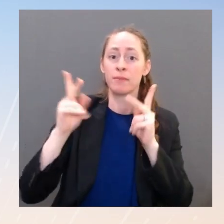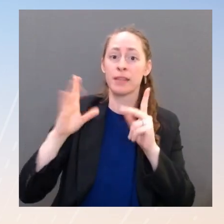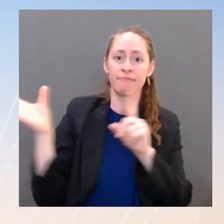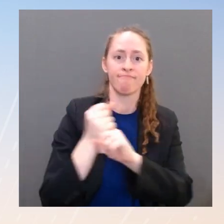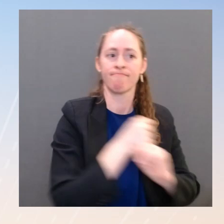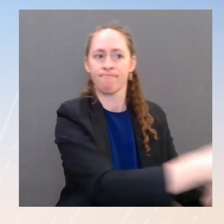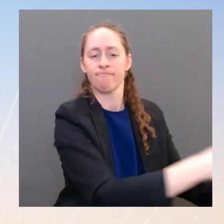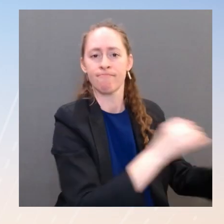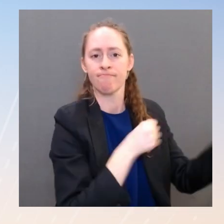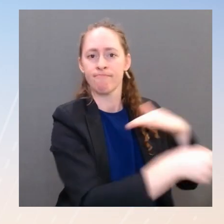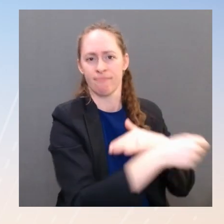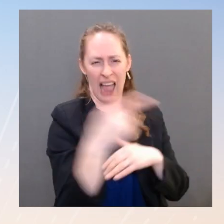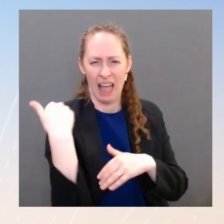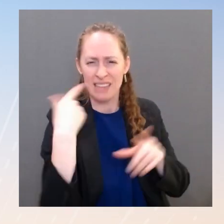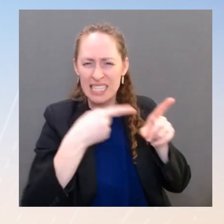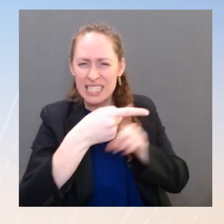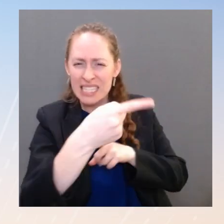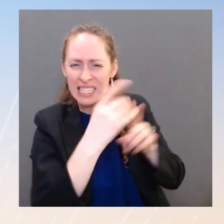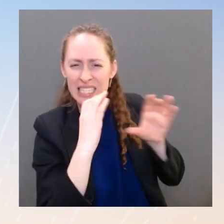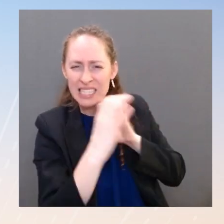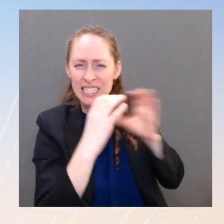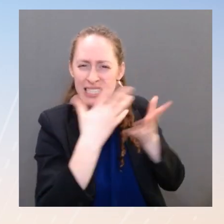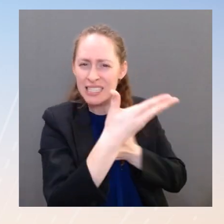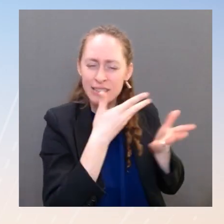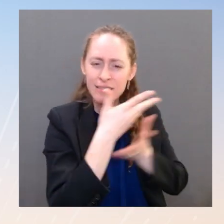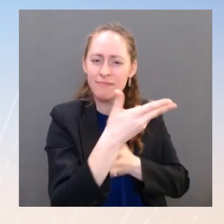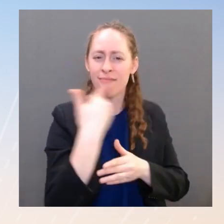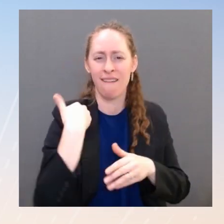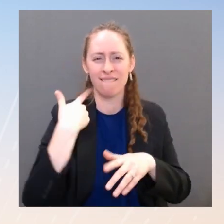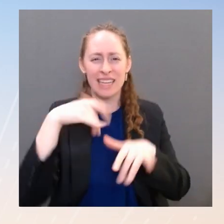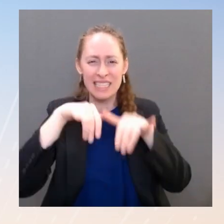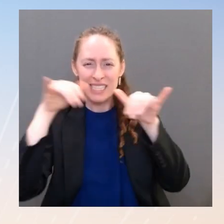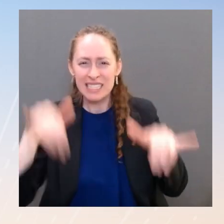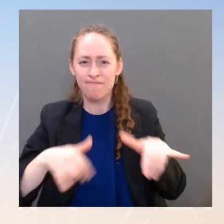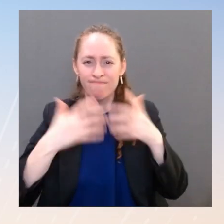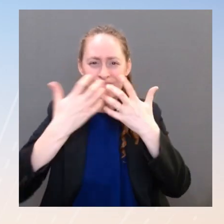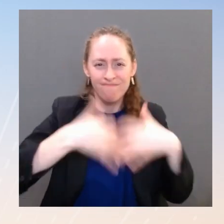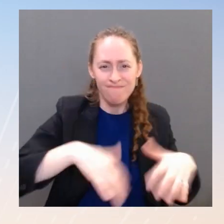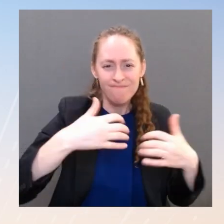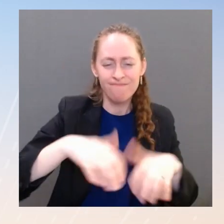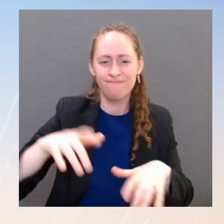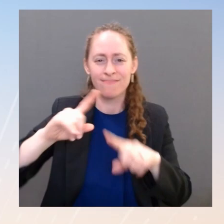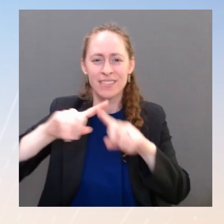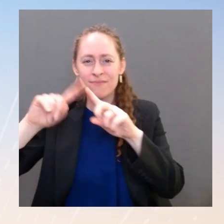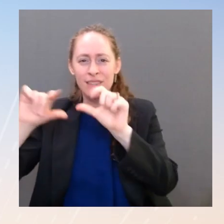through the interagency to work in doing everything we can to engage with leaders, with countries,